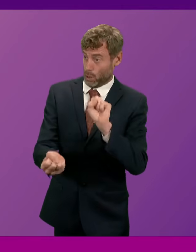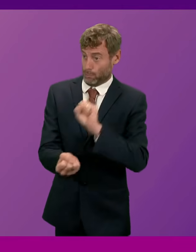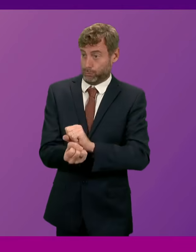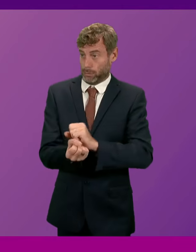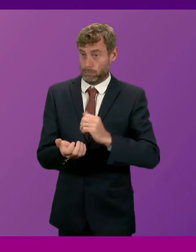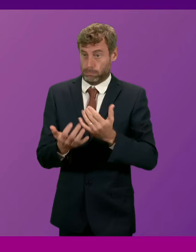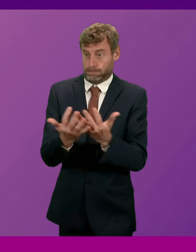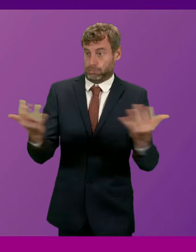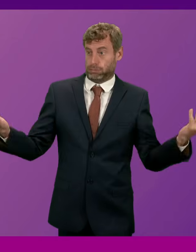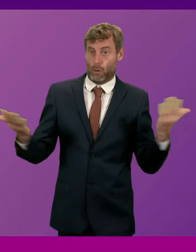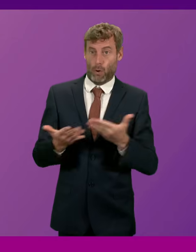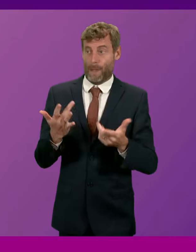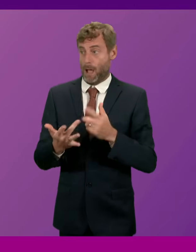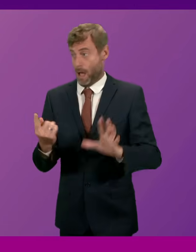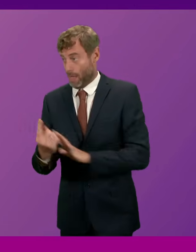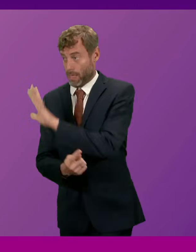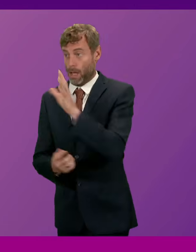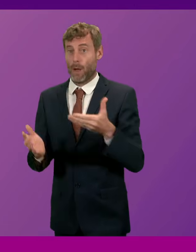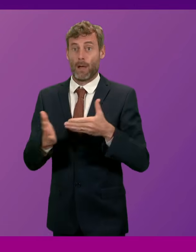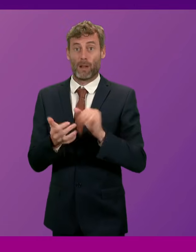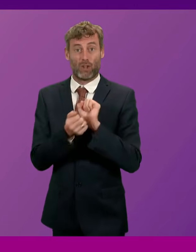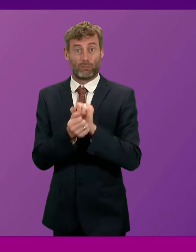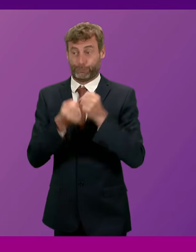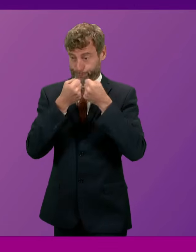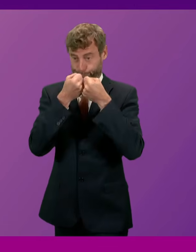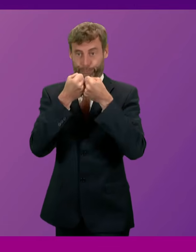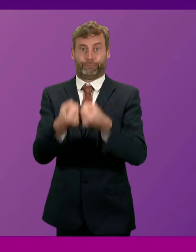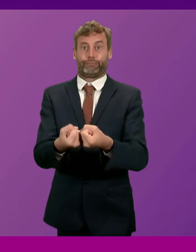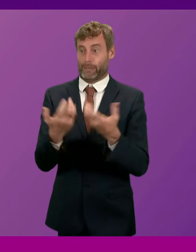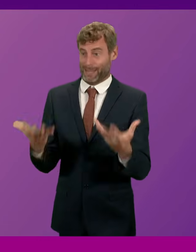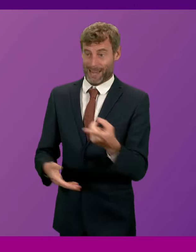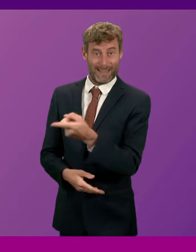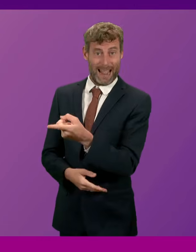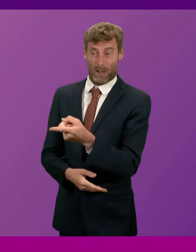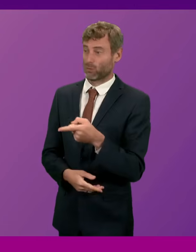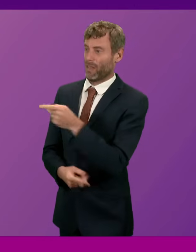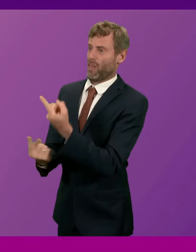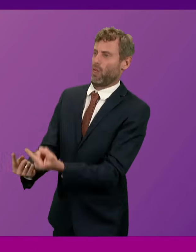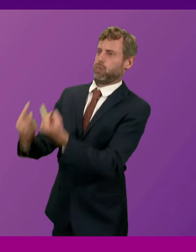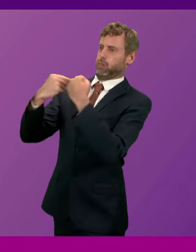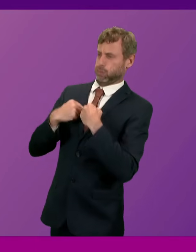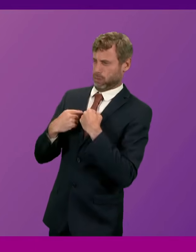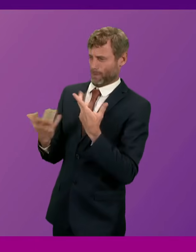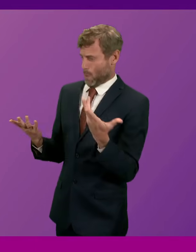in population that they are. The charge that Mr Sarwar has put to me is a baseless charge